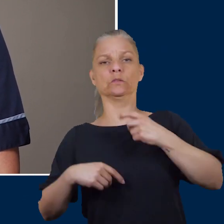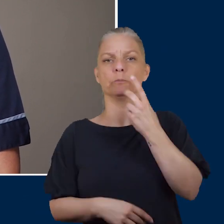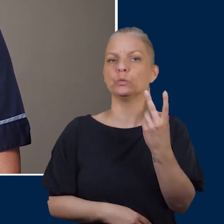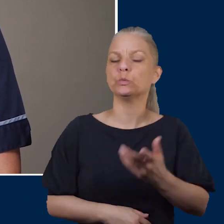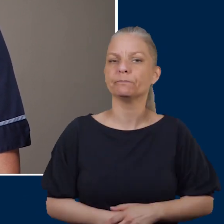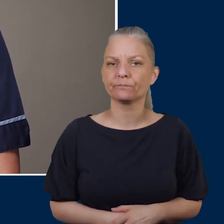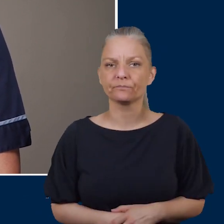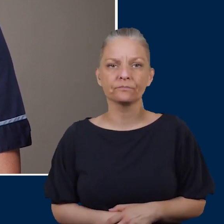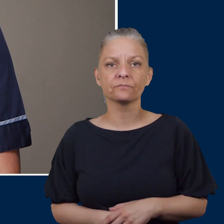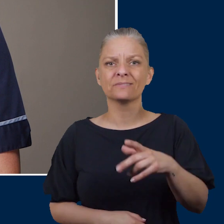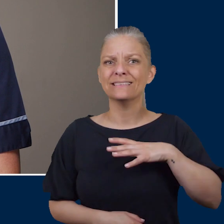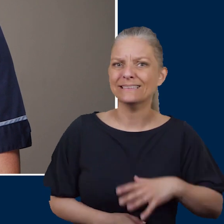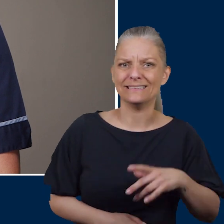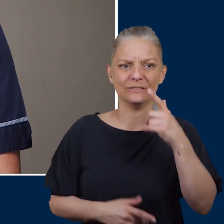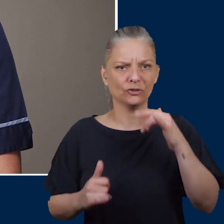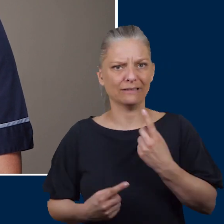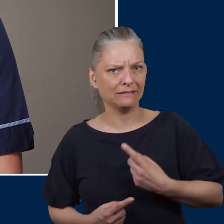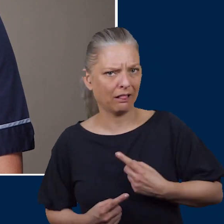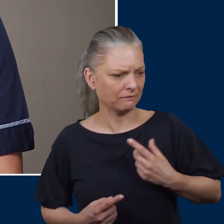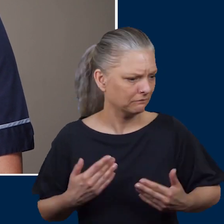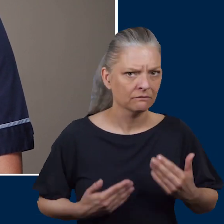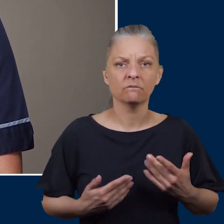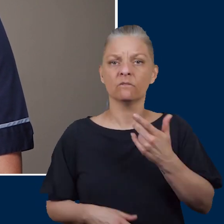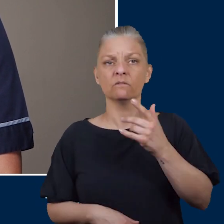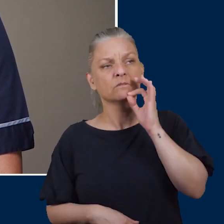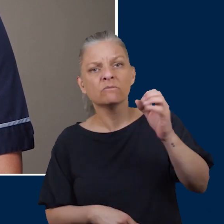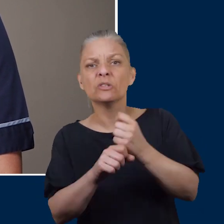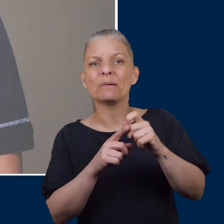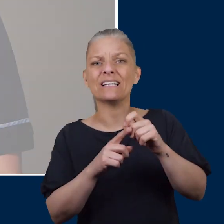a need for you to check this yourself your GP or practice nurse will discuss this with you first.